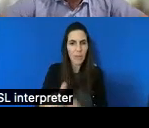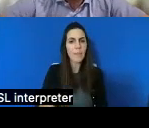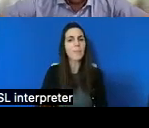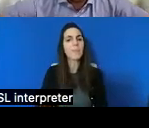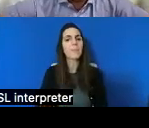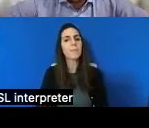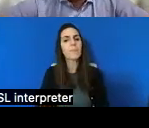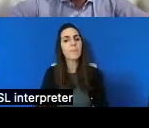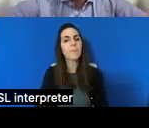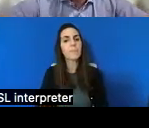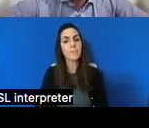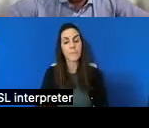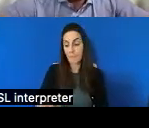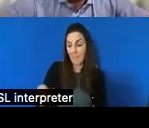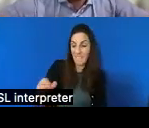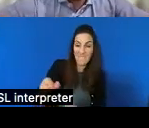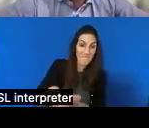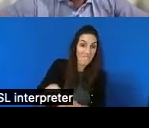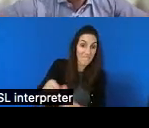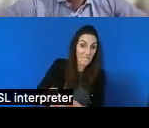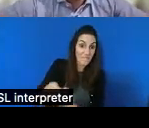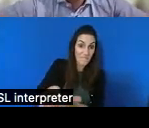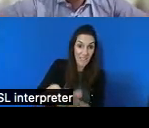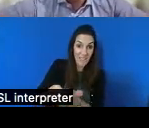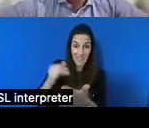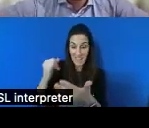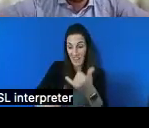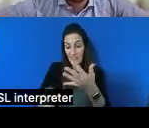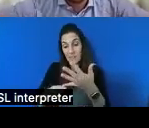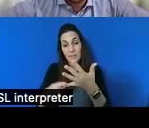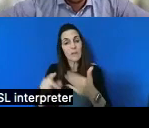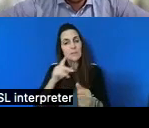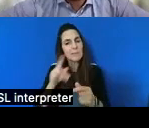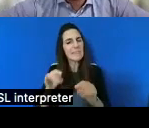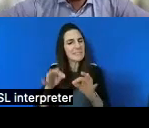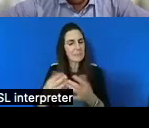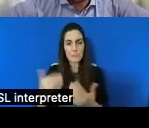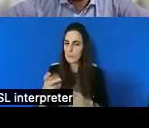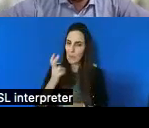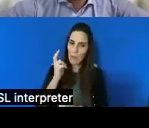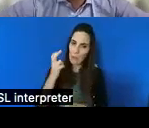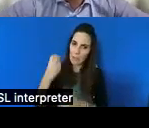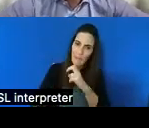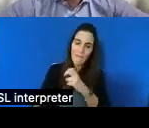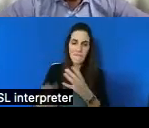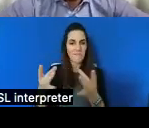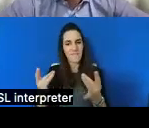the funding yeah is is a really tricky situation right and we have to really be looking at that in